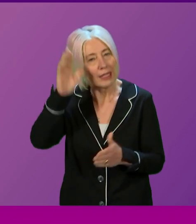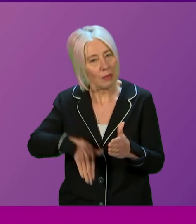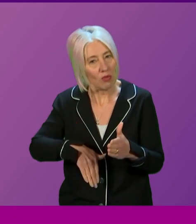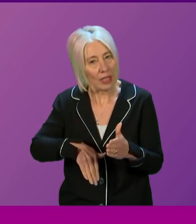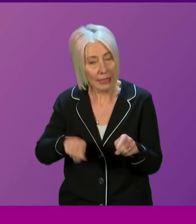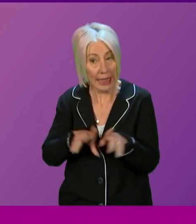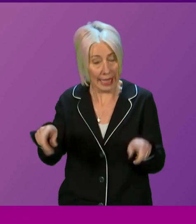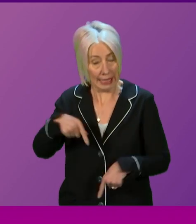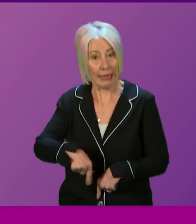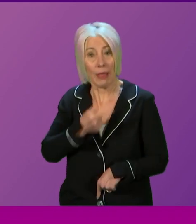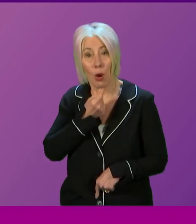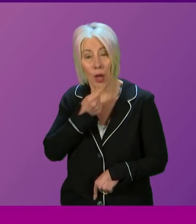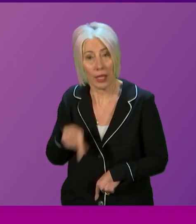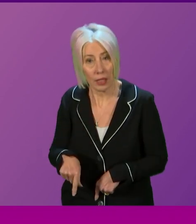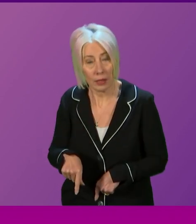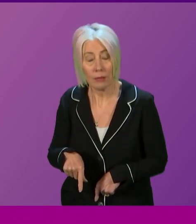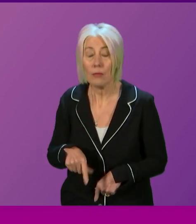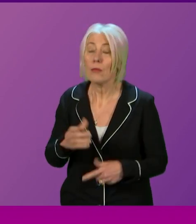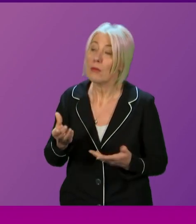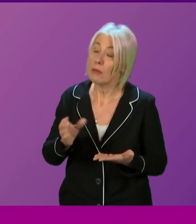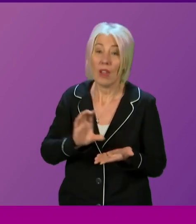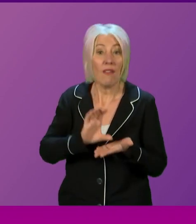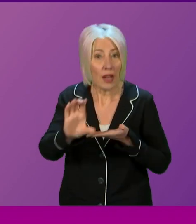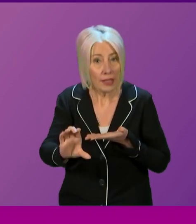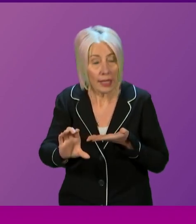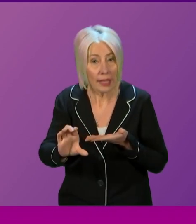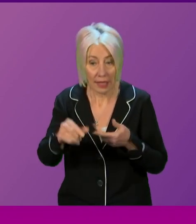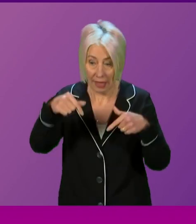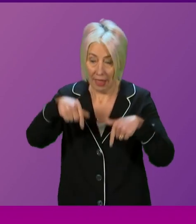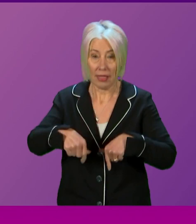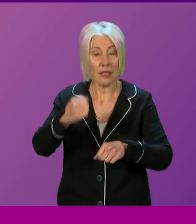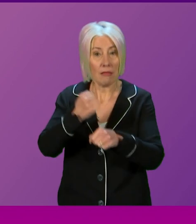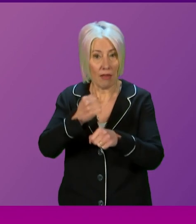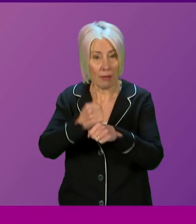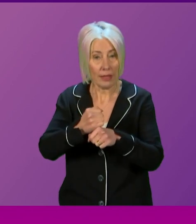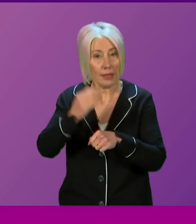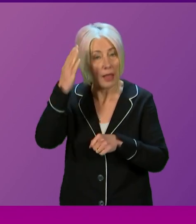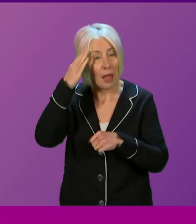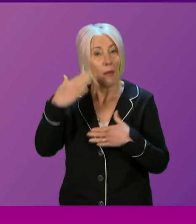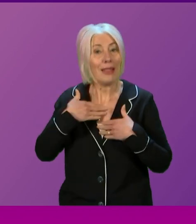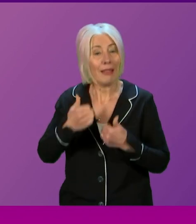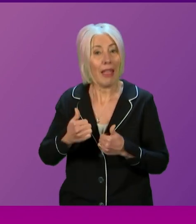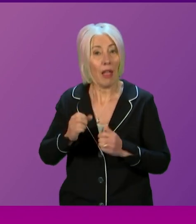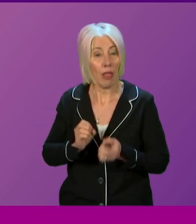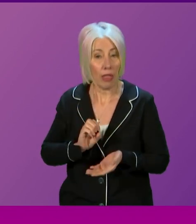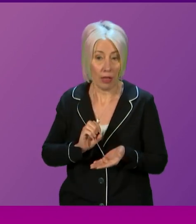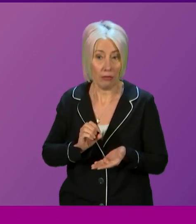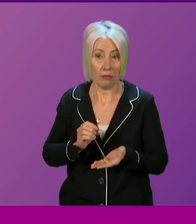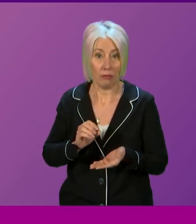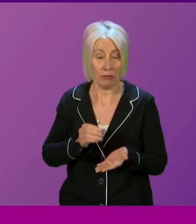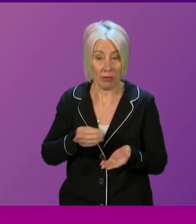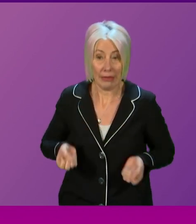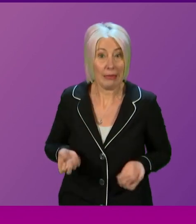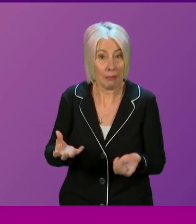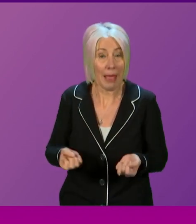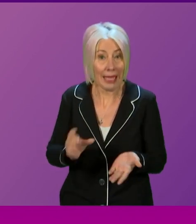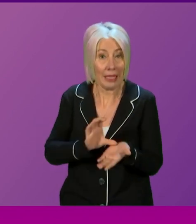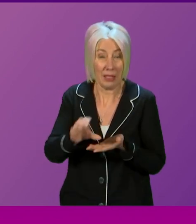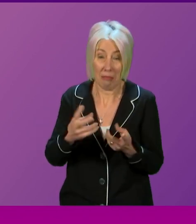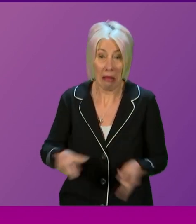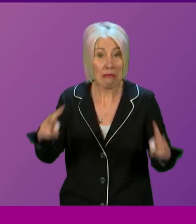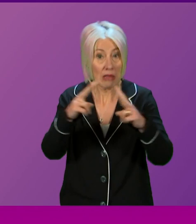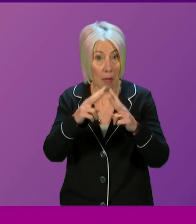In terms of funding, mental health spending has almost doubled in cash terms since we